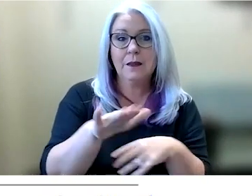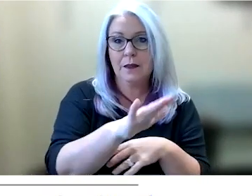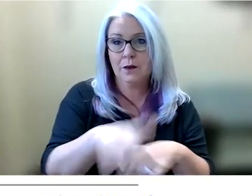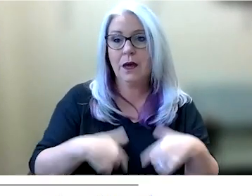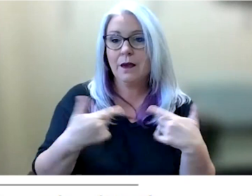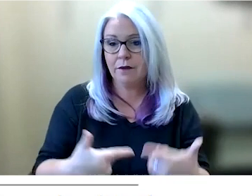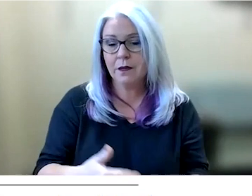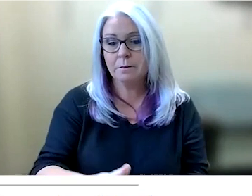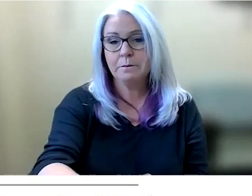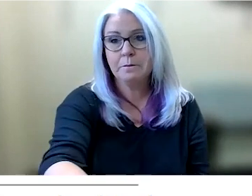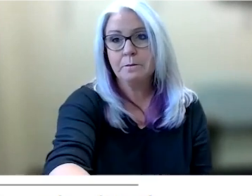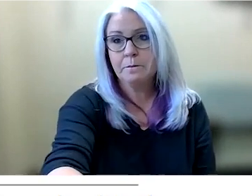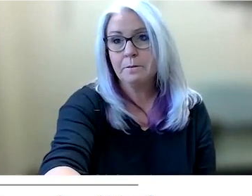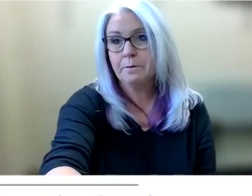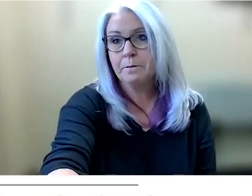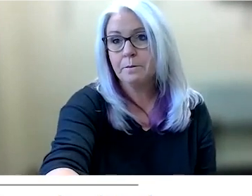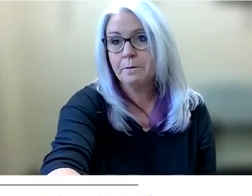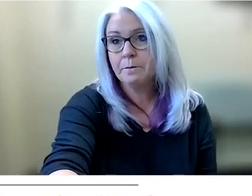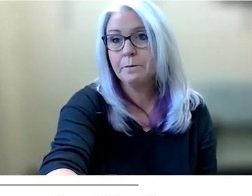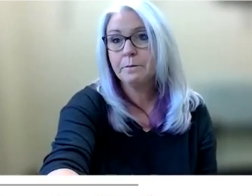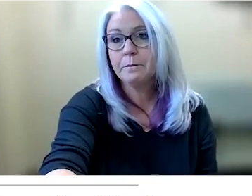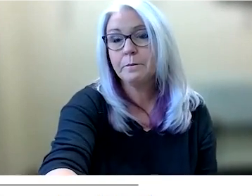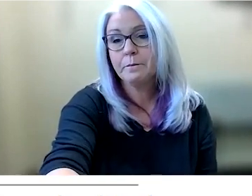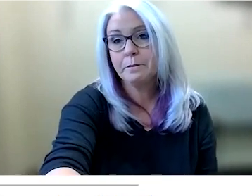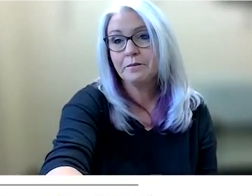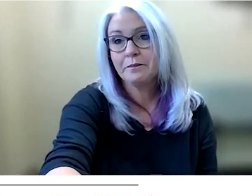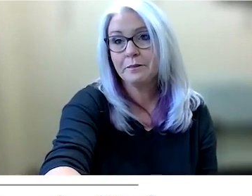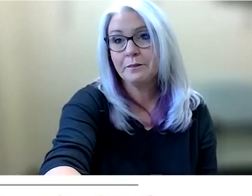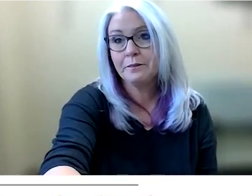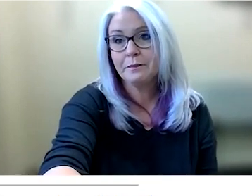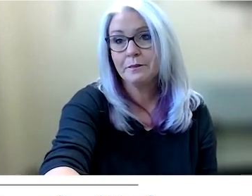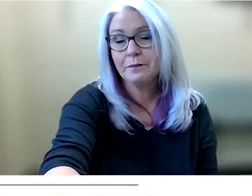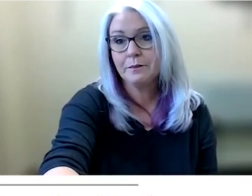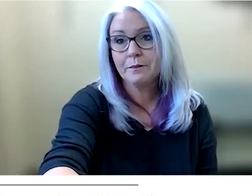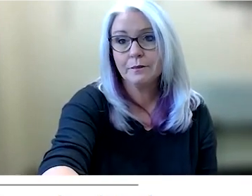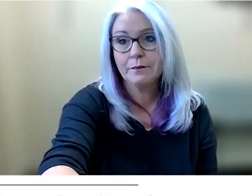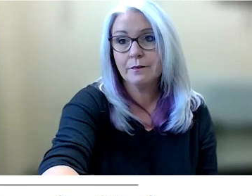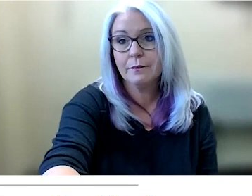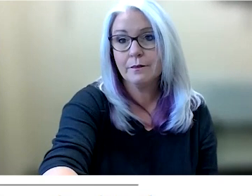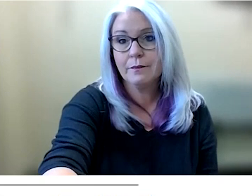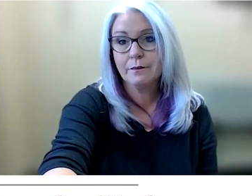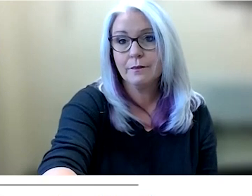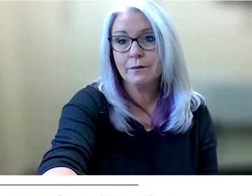This is research that just came out earlier this week or over the weekend. And this is